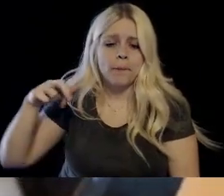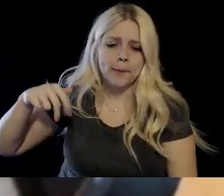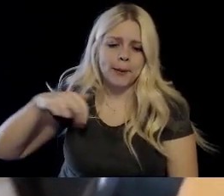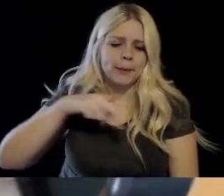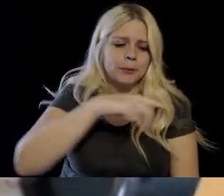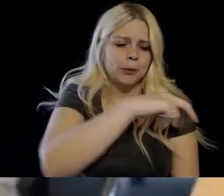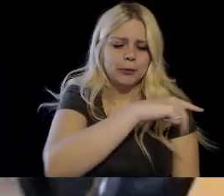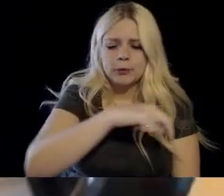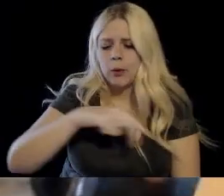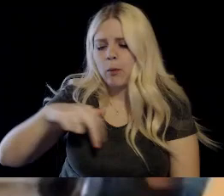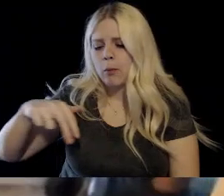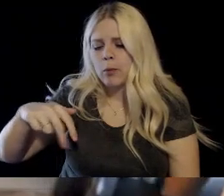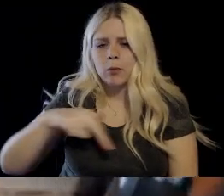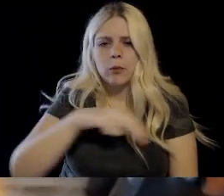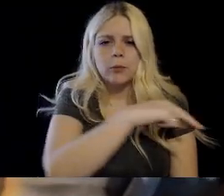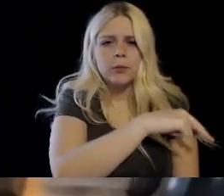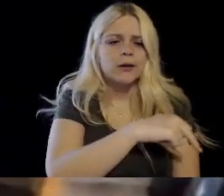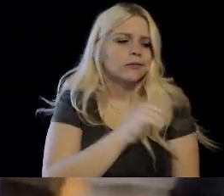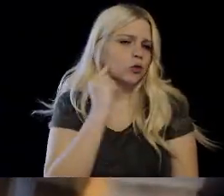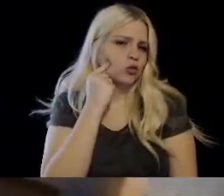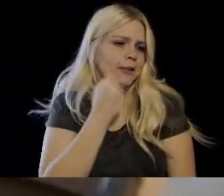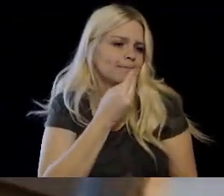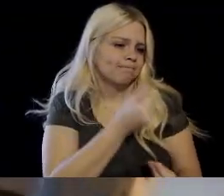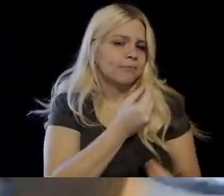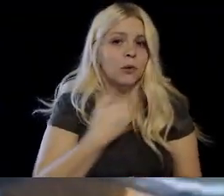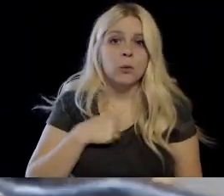Joanne: Yes. Erica: And we're sneaking and grabbing amazing artwork. Joanne: Exactly.